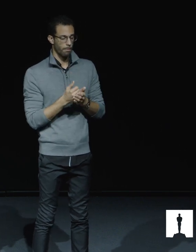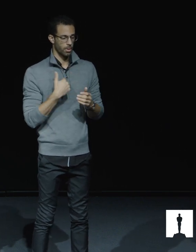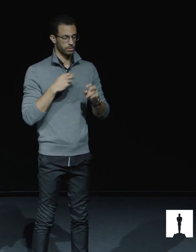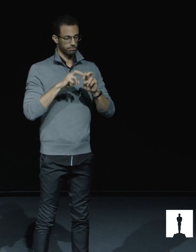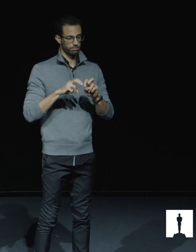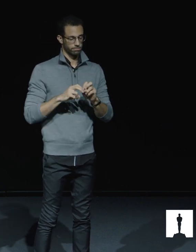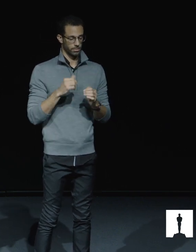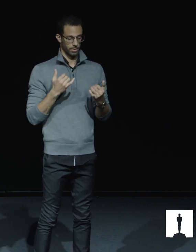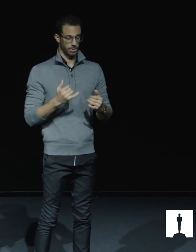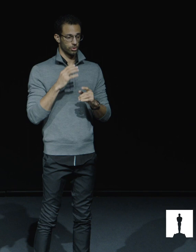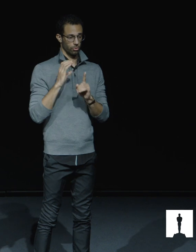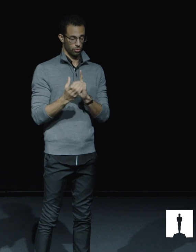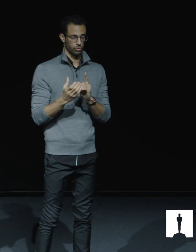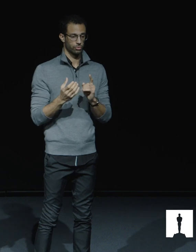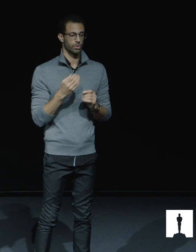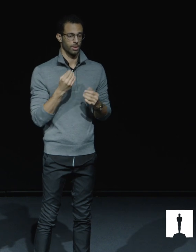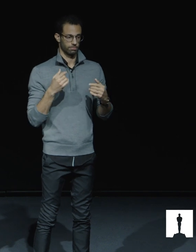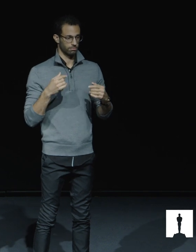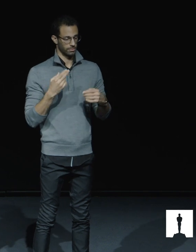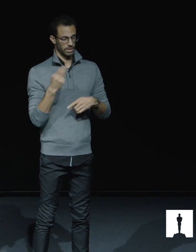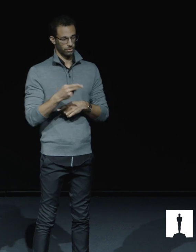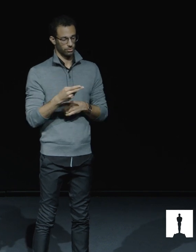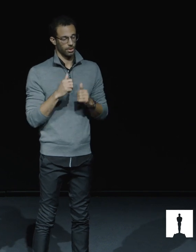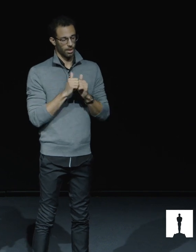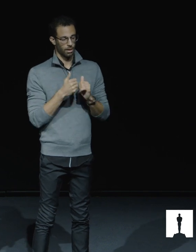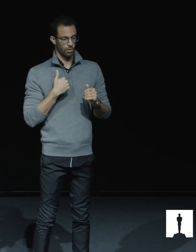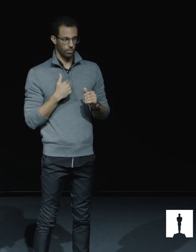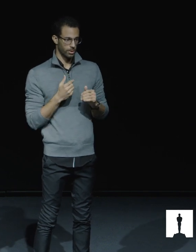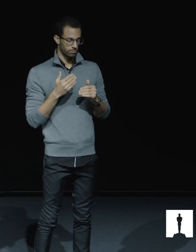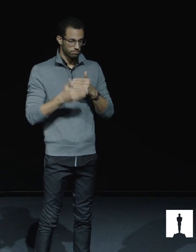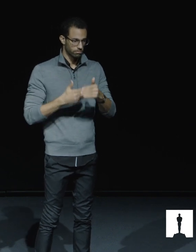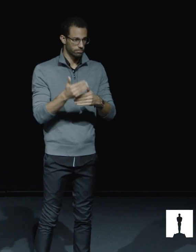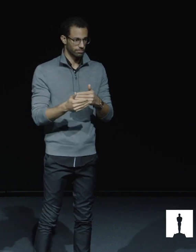as we push forward. Onward, devils, all of us together. Thank you.